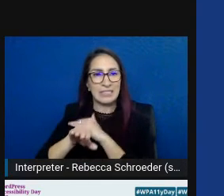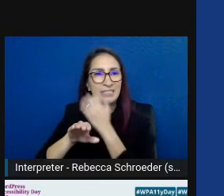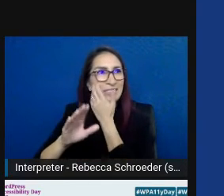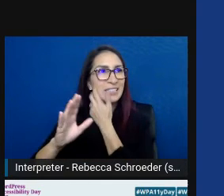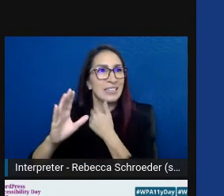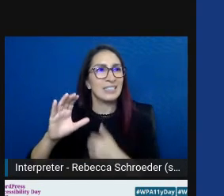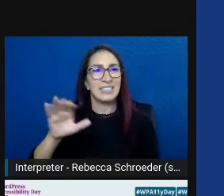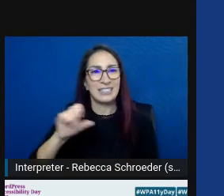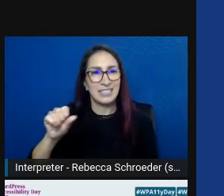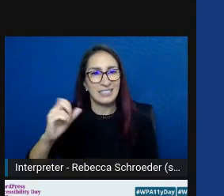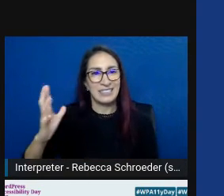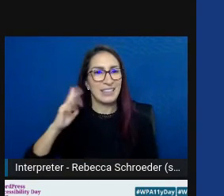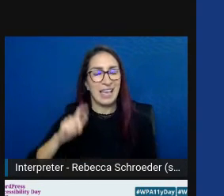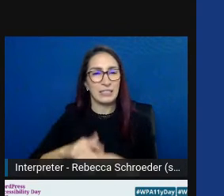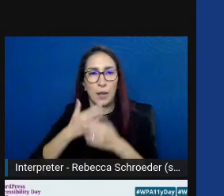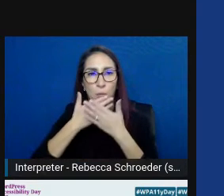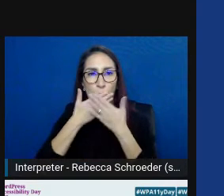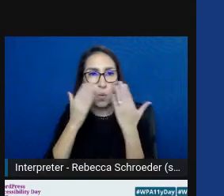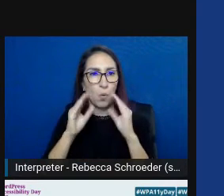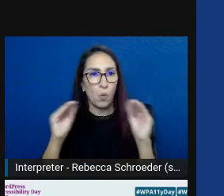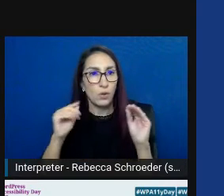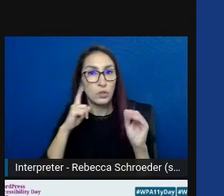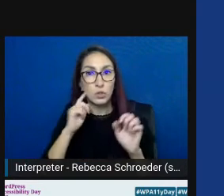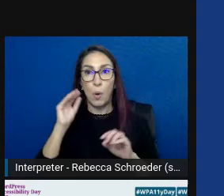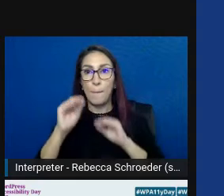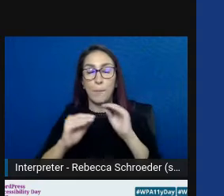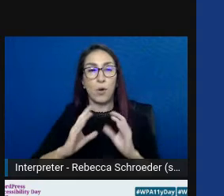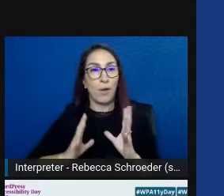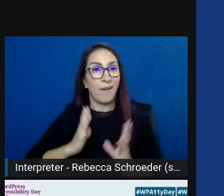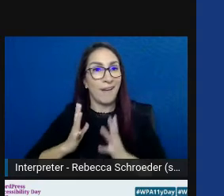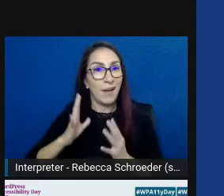To have really nice fonts we would take image of text